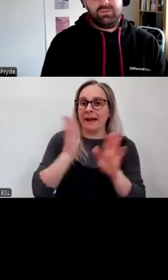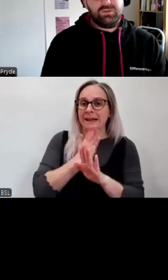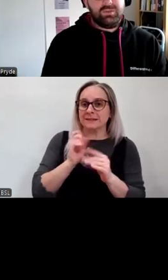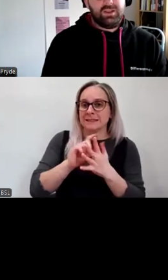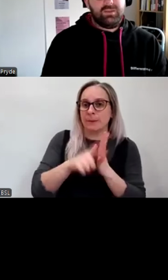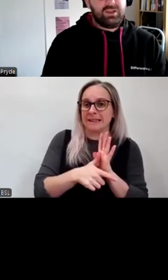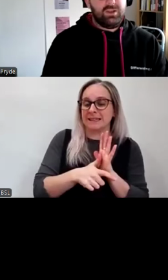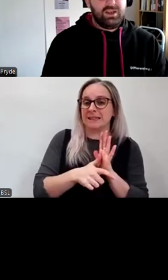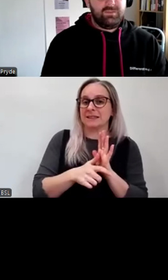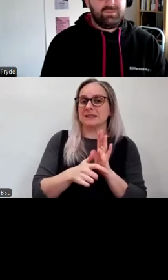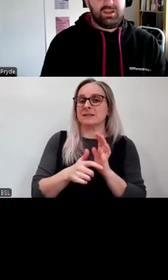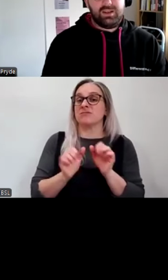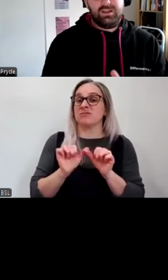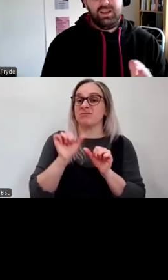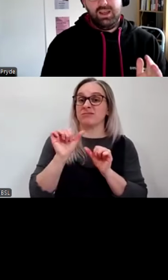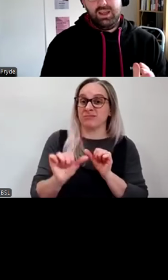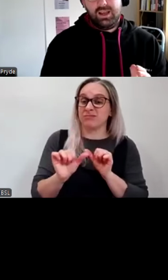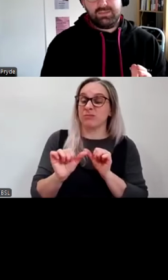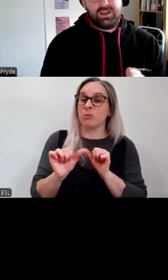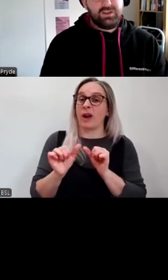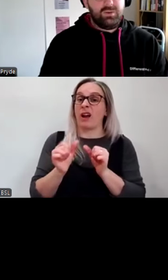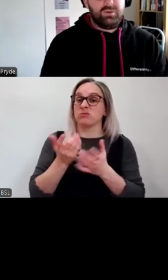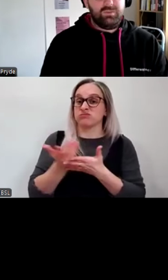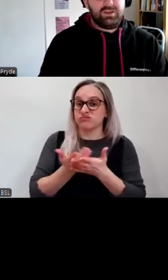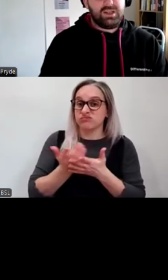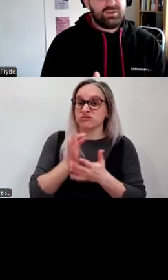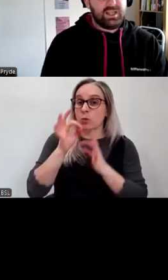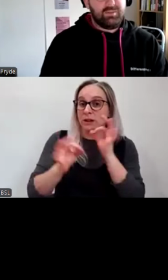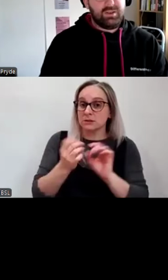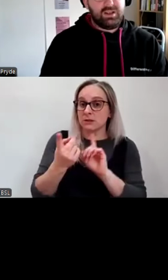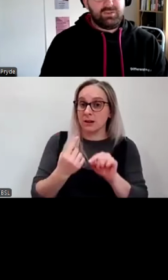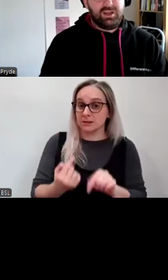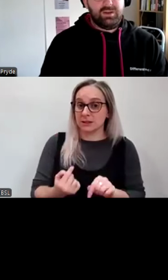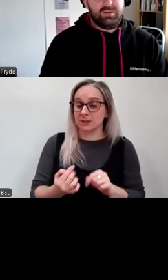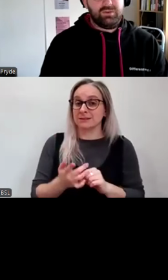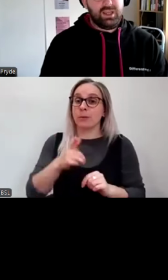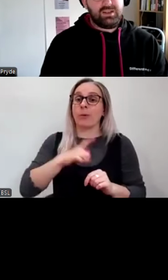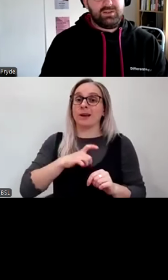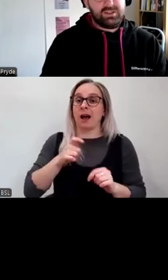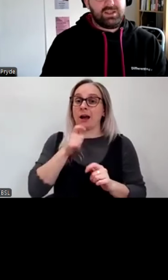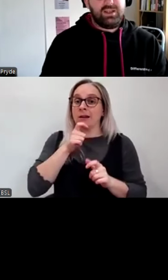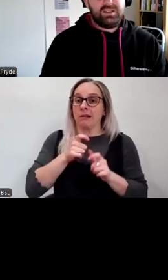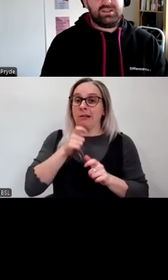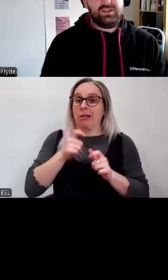Then we'll jump into a bit of a Q&A. As a bit of a note, because I do stammer, I do put a bit more text on slides